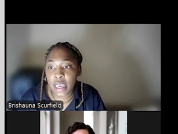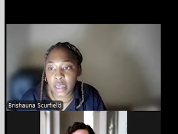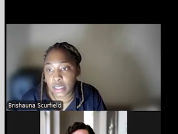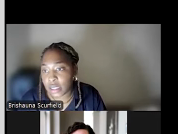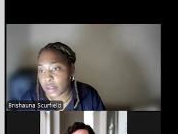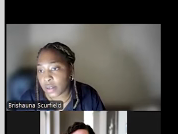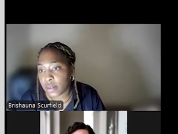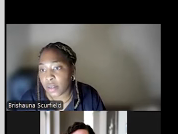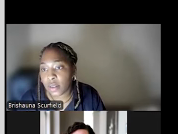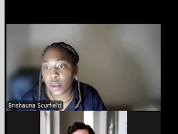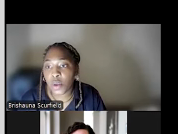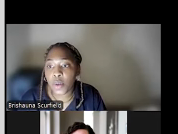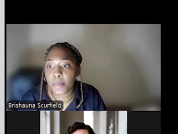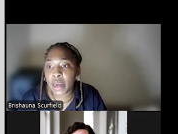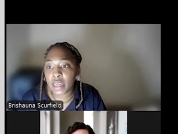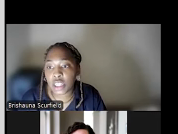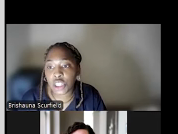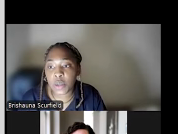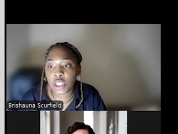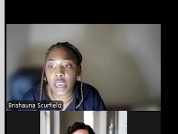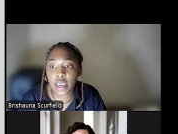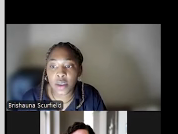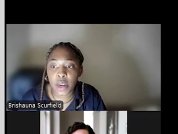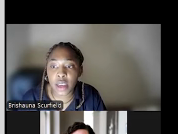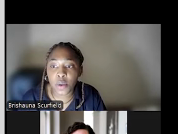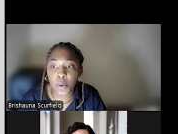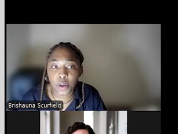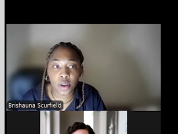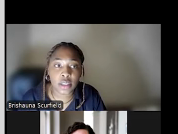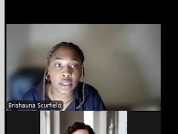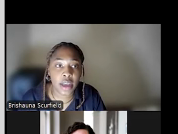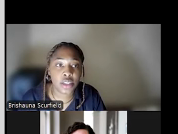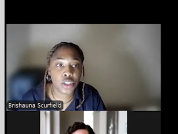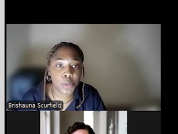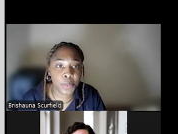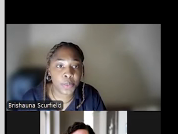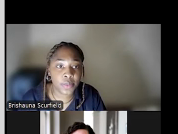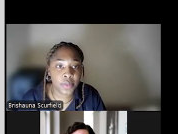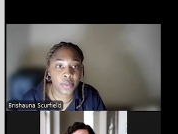Next, my next issue is checking reading order on slide two.